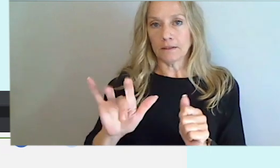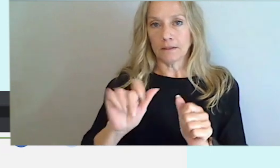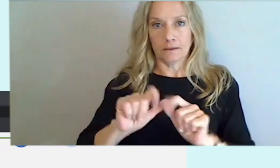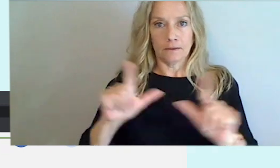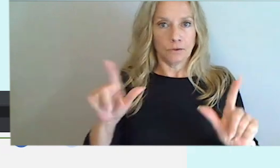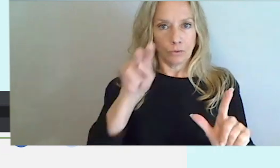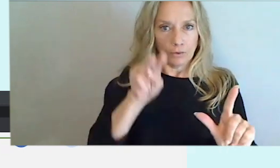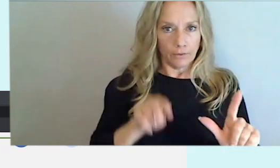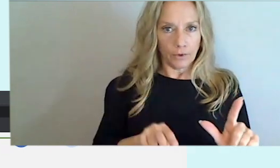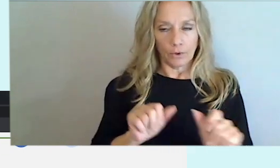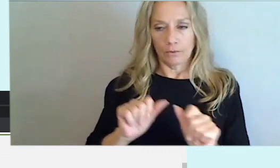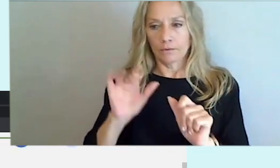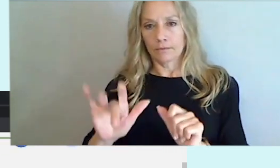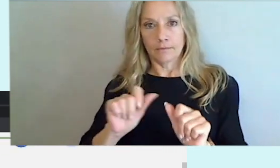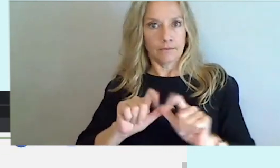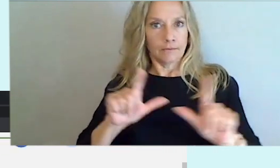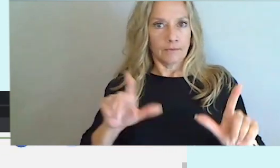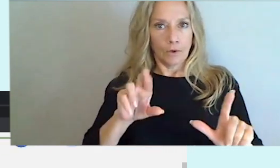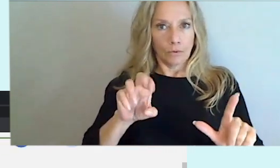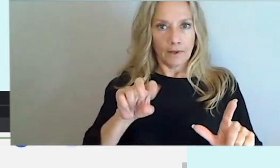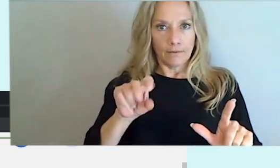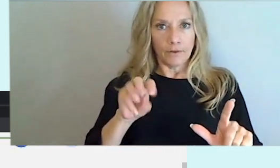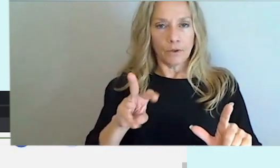Let's review Ethan's financial resource information.